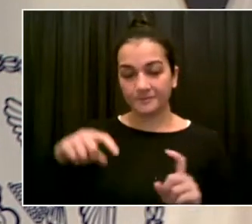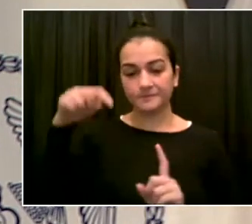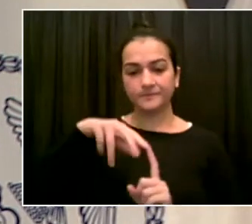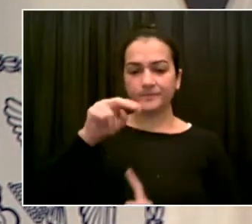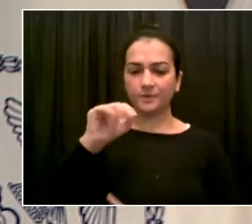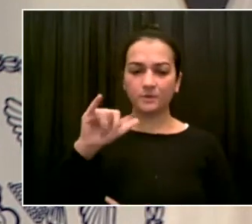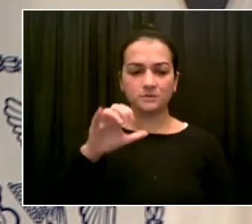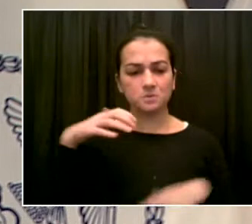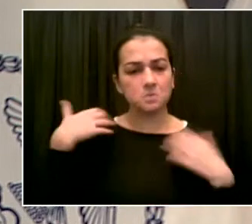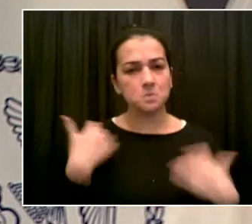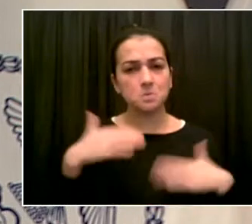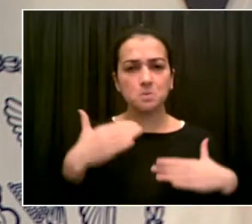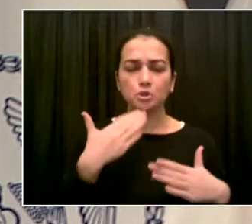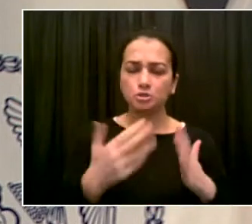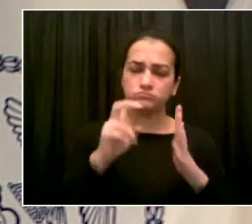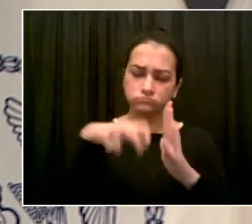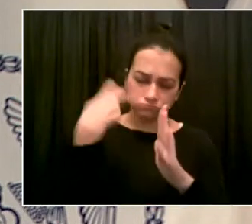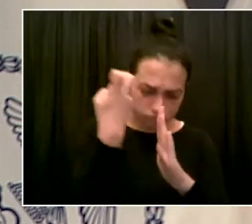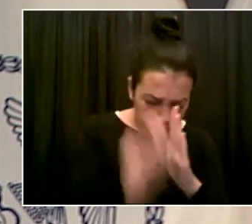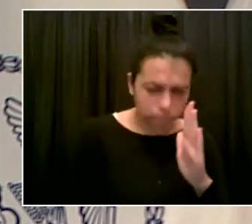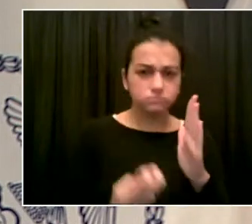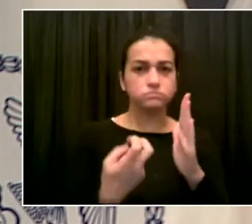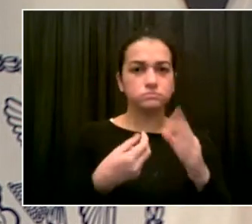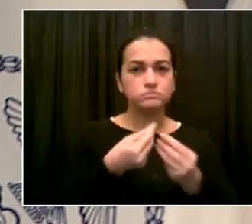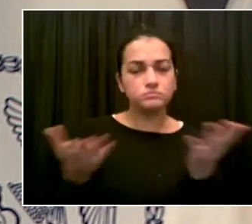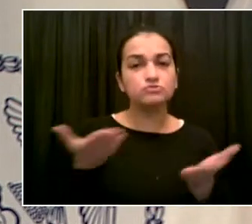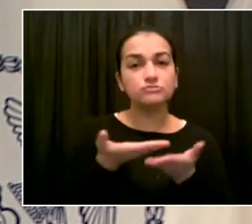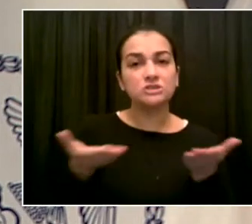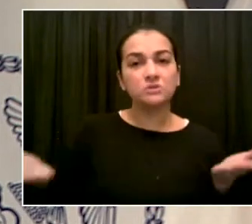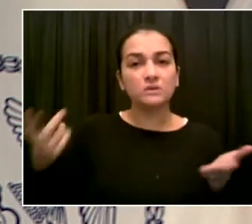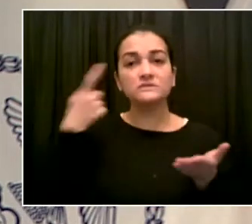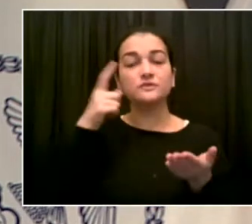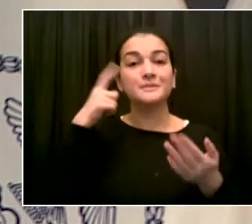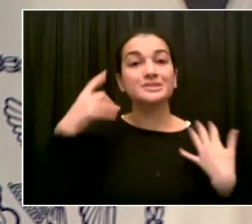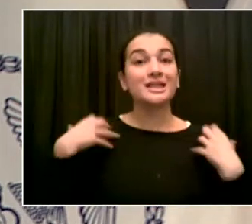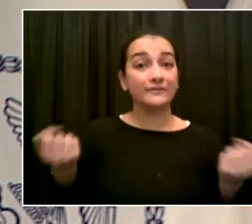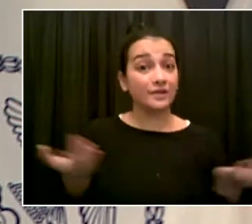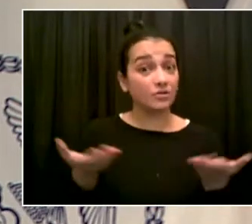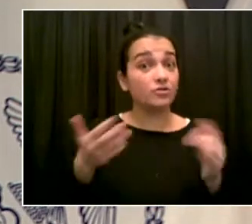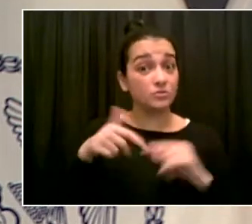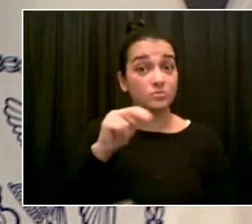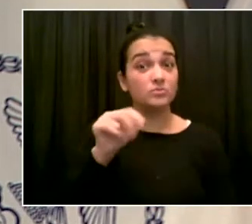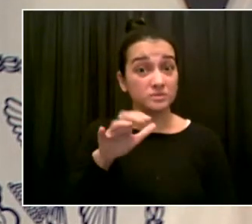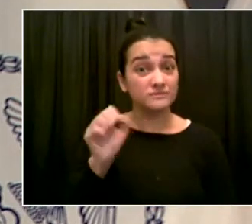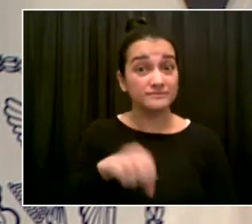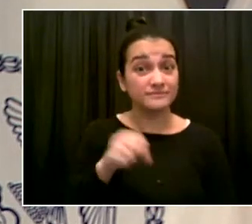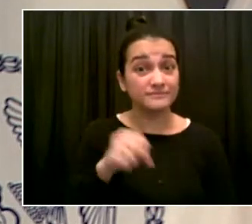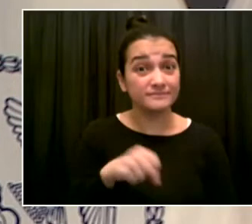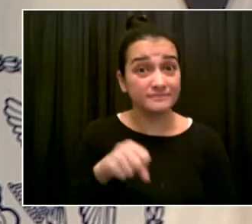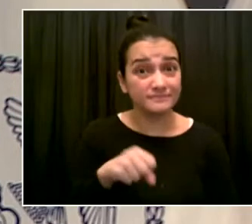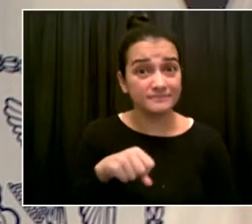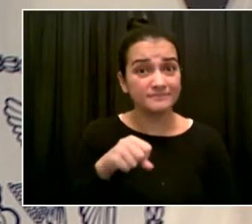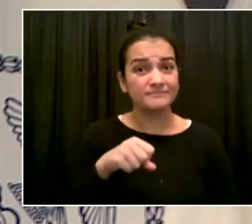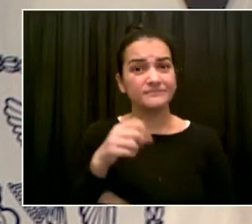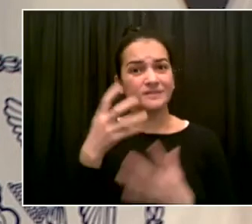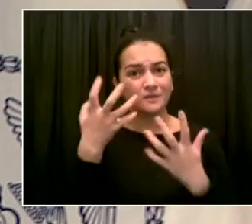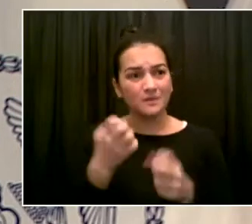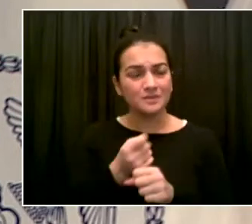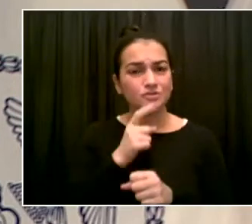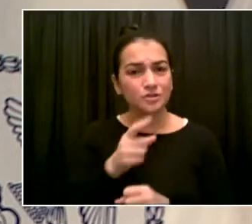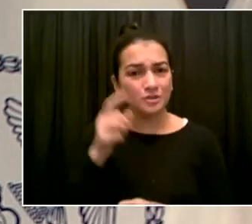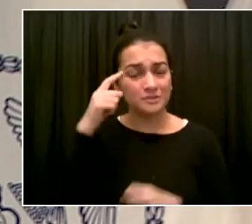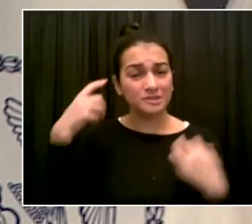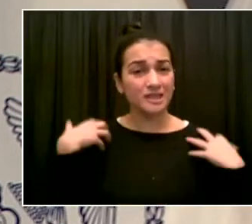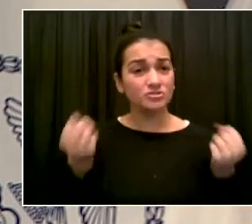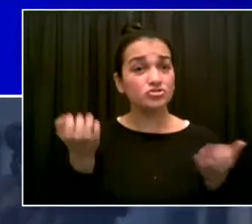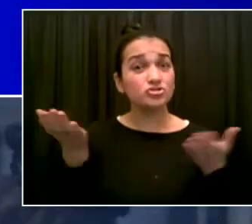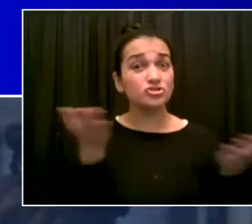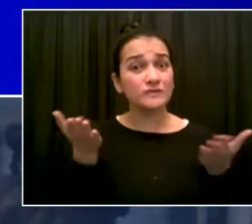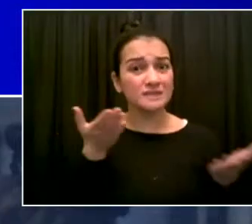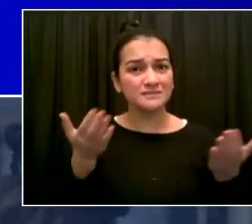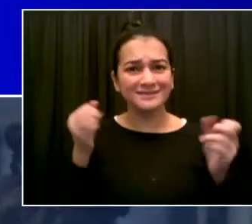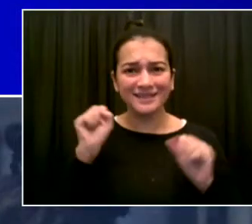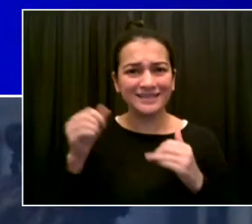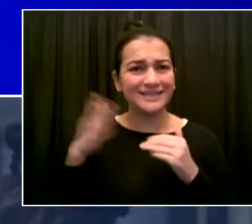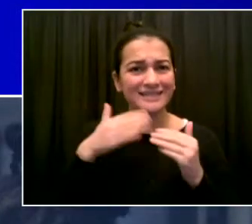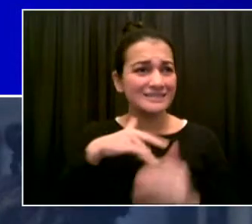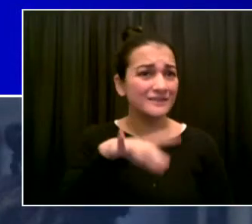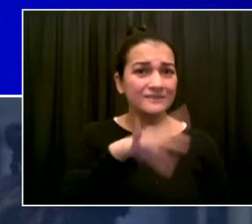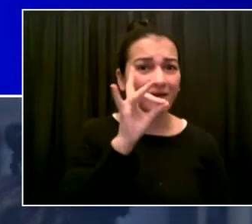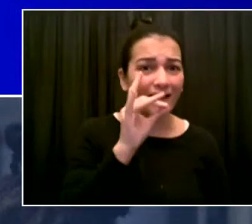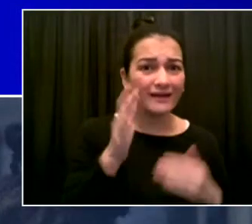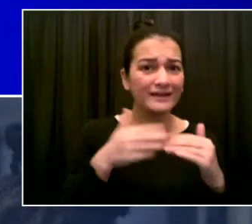HEALTH.